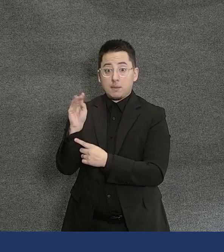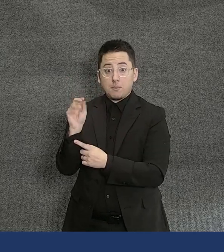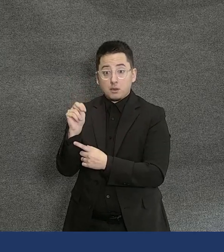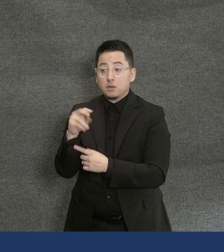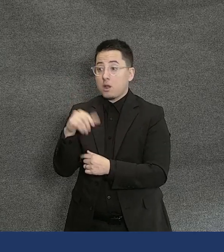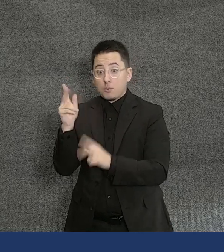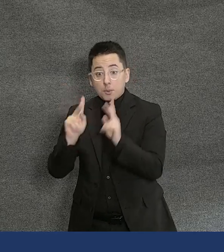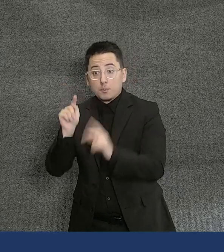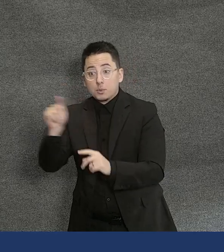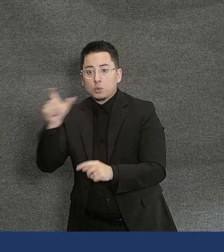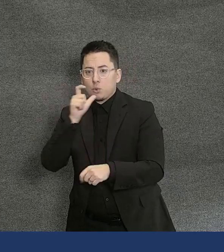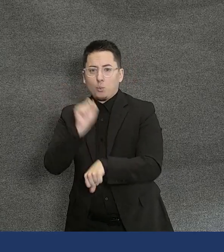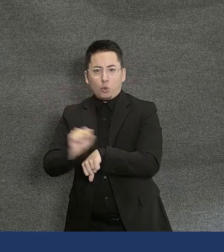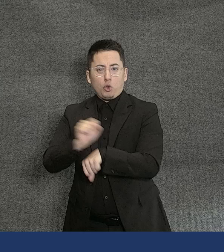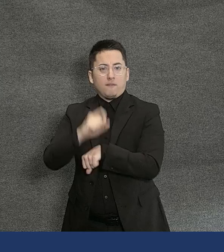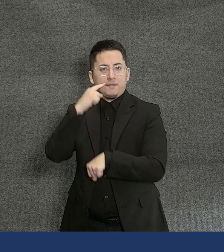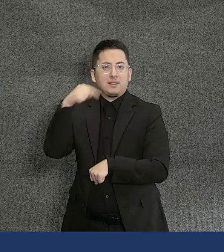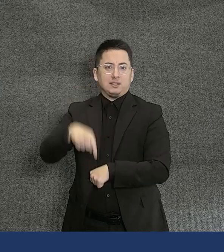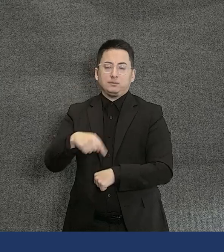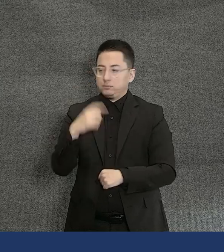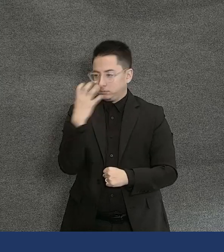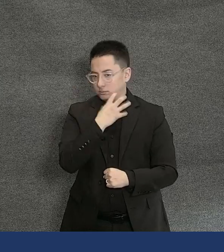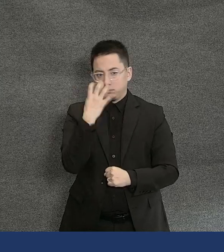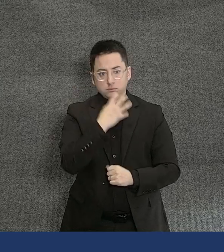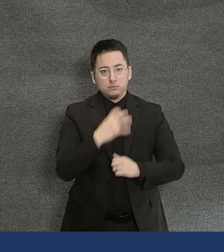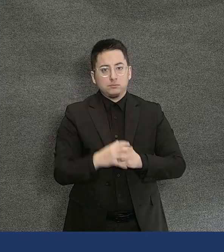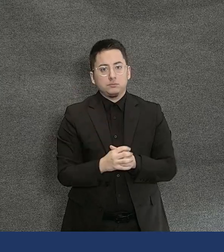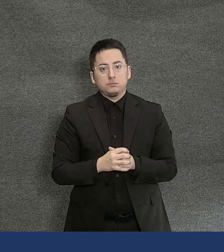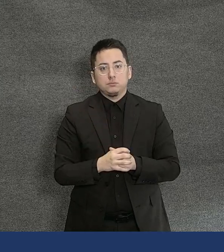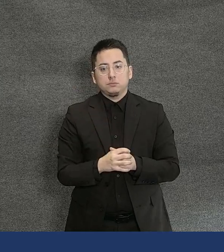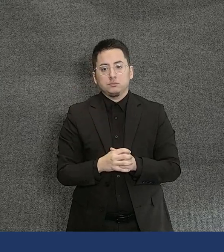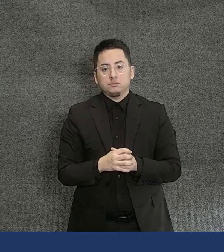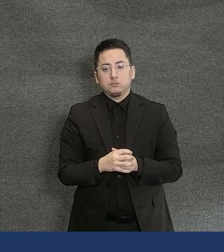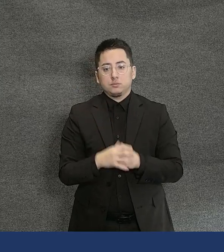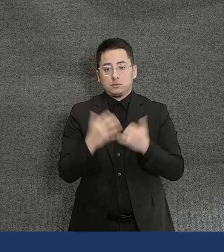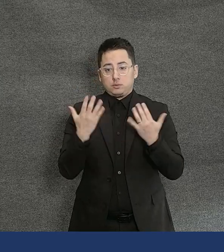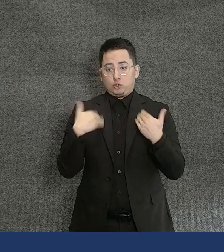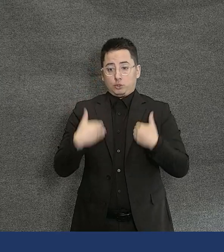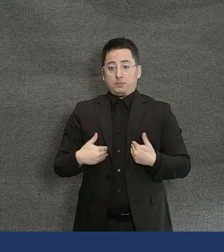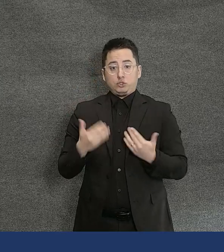I also serve on the Human Services Committee with Representative Hicks.